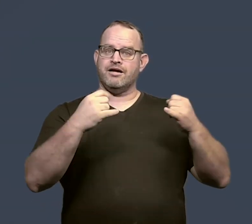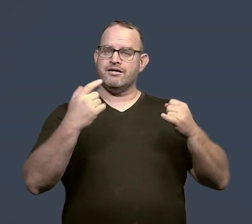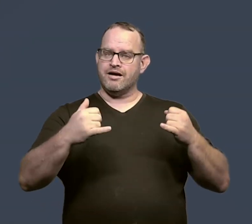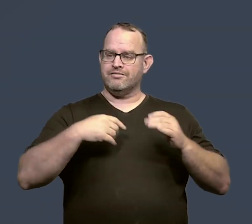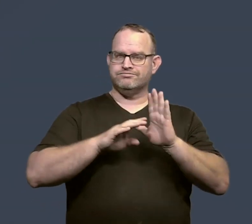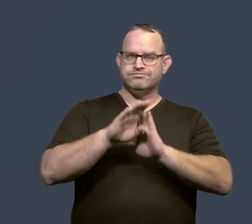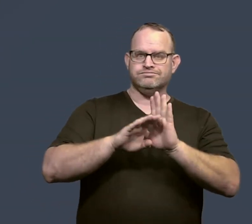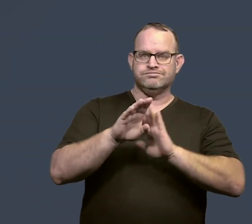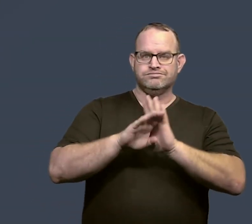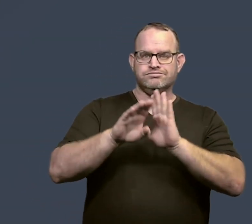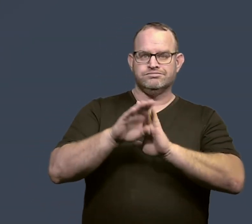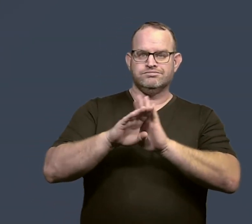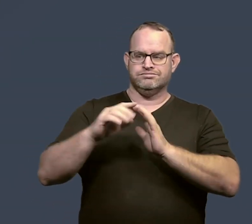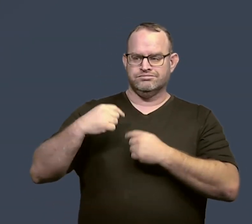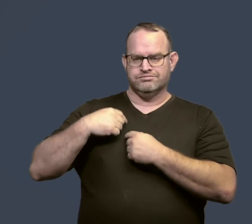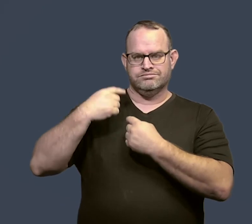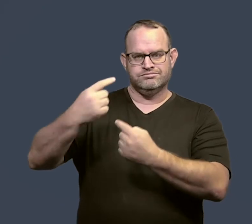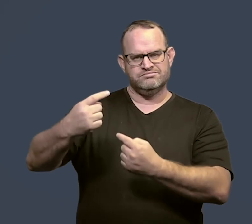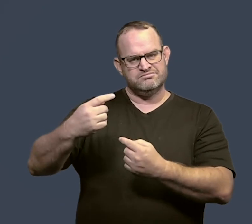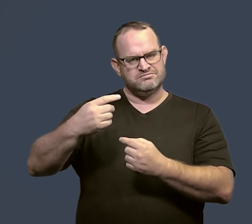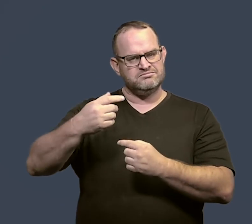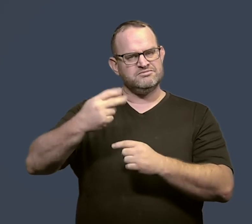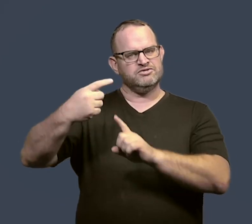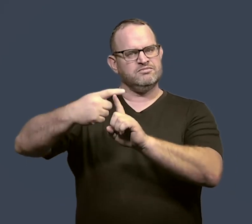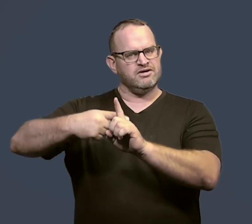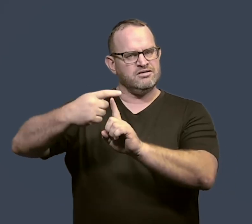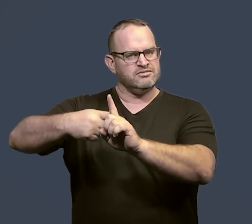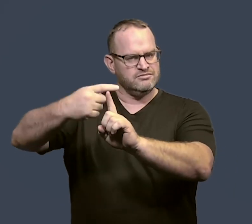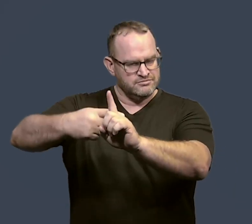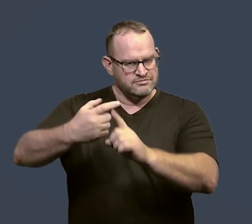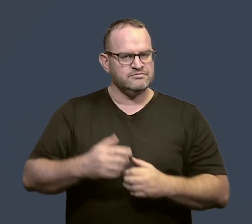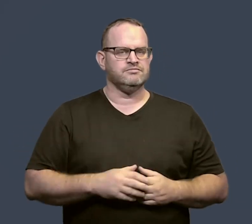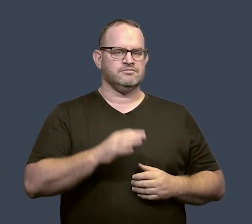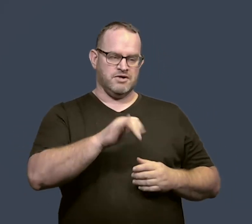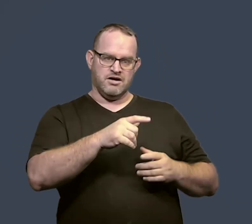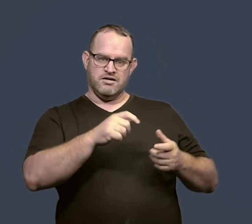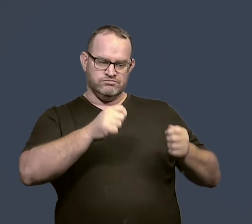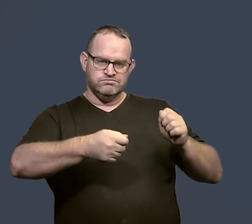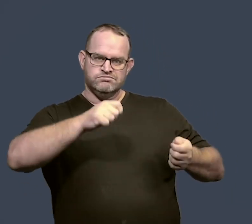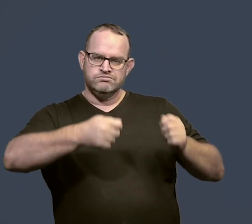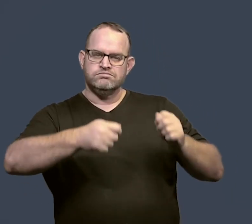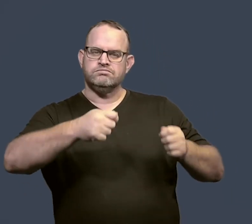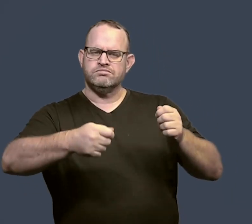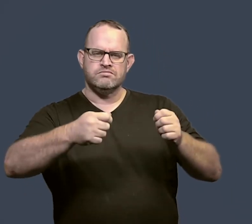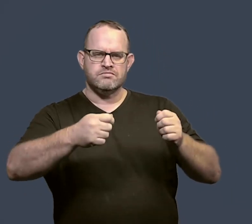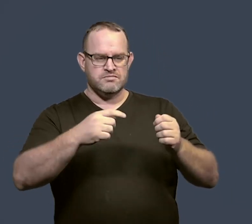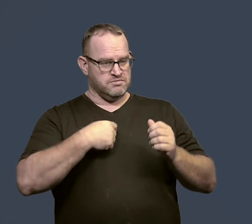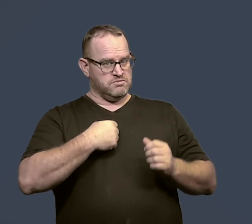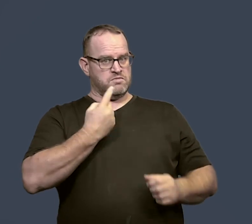In the past few months, we had developed the guidelines with contributions from different individuals.